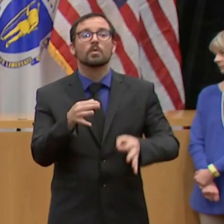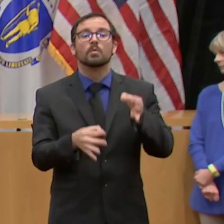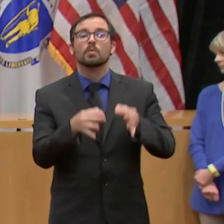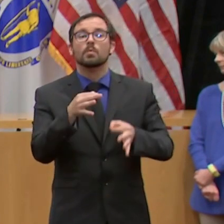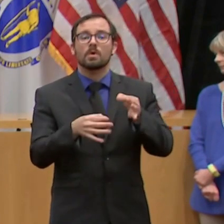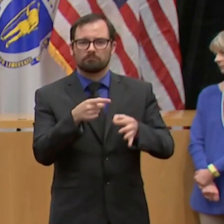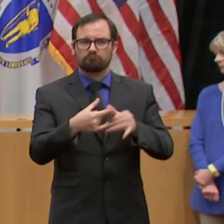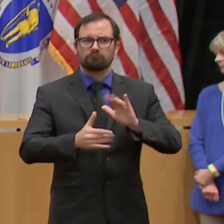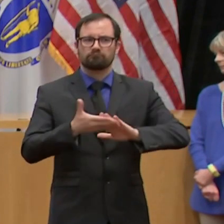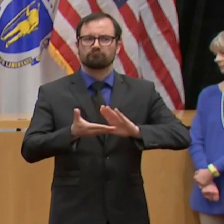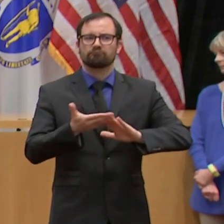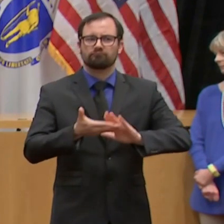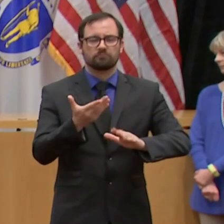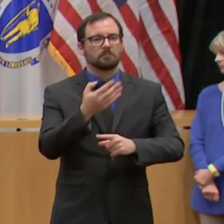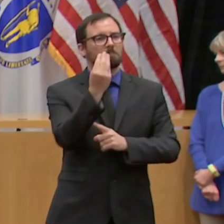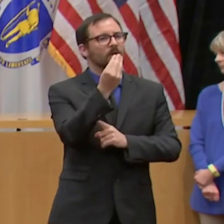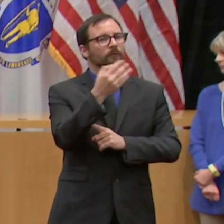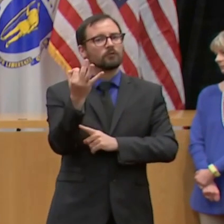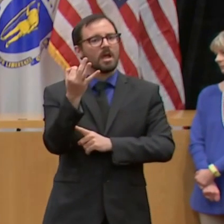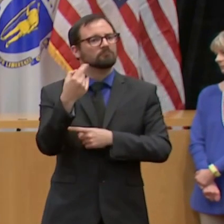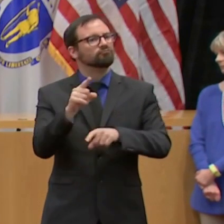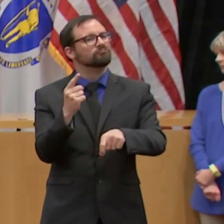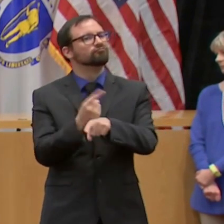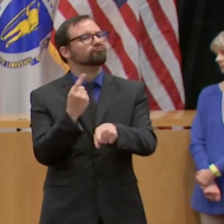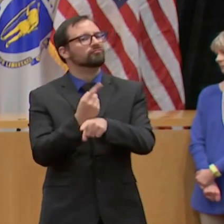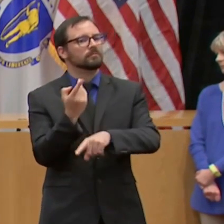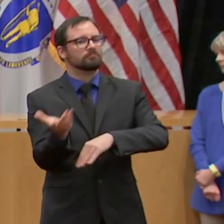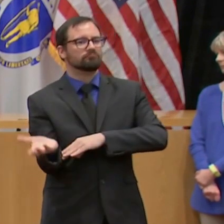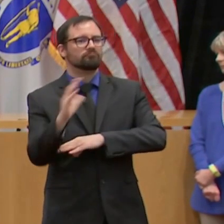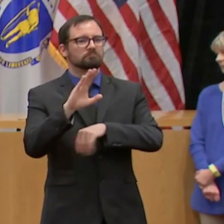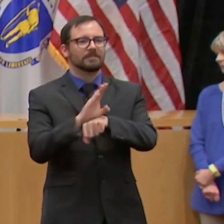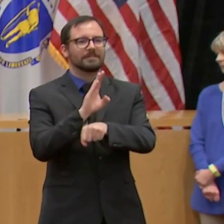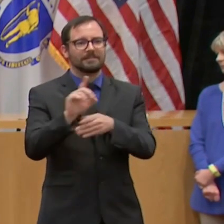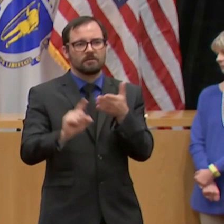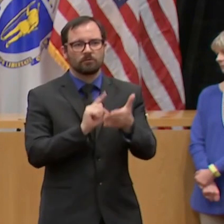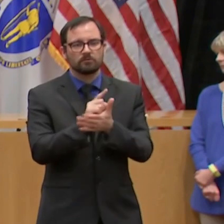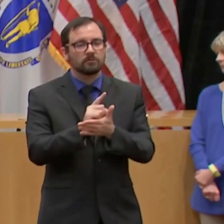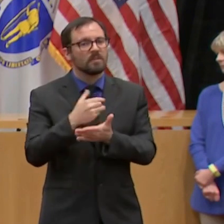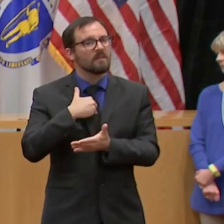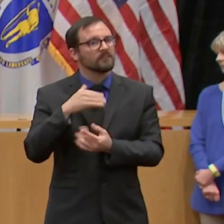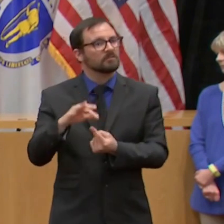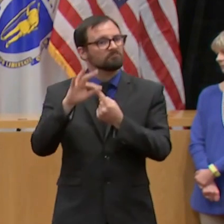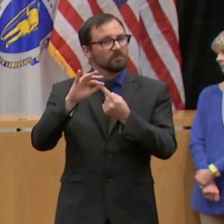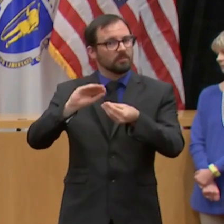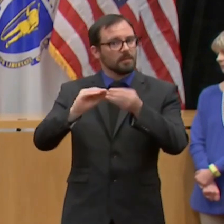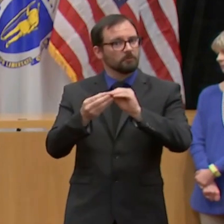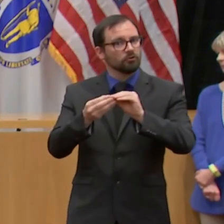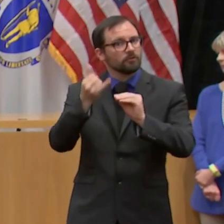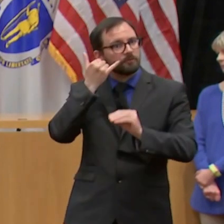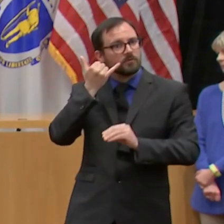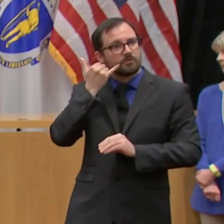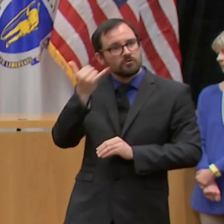DURING THE NORMAL BUSINESS HOURS BY CALLING THE COURT DIRECTLY OR BY CALLING THE